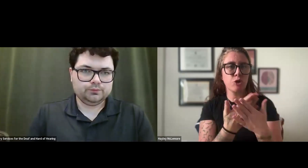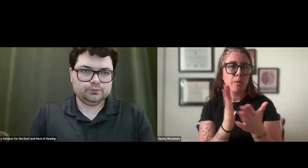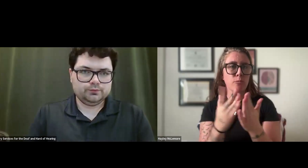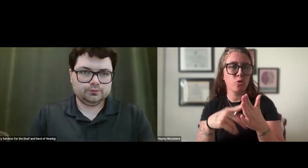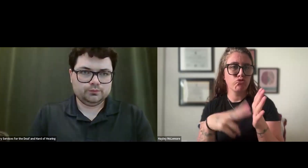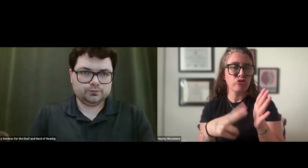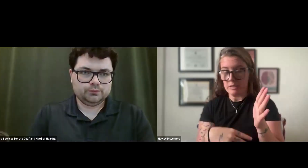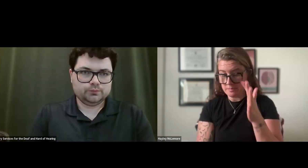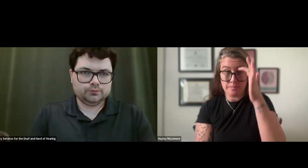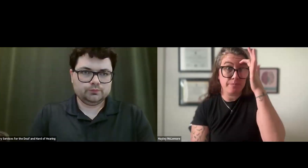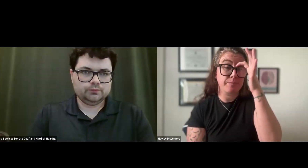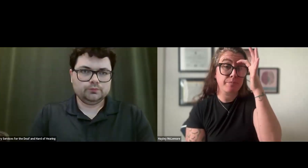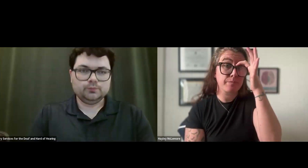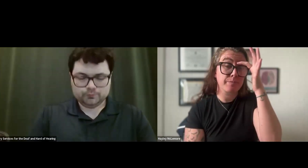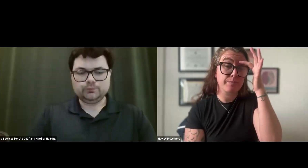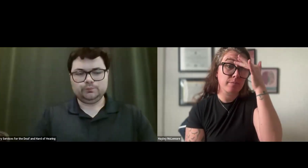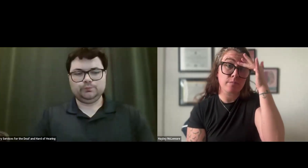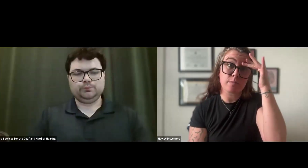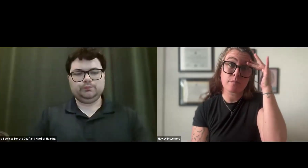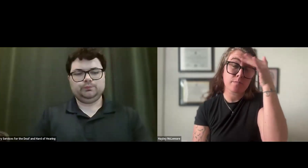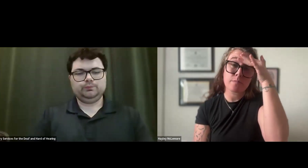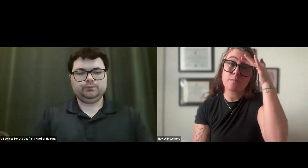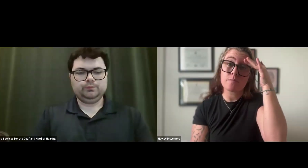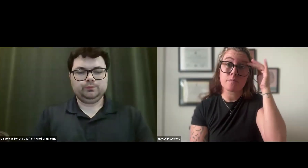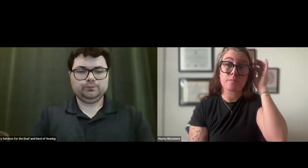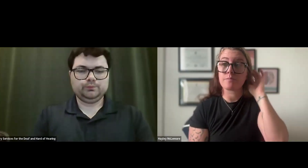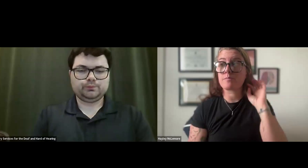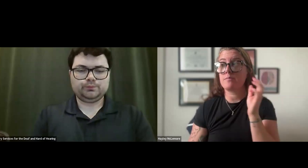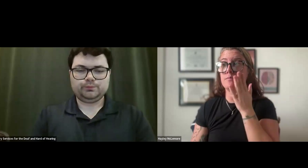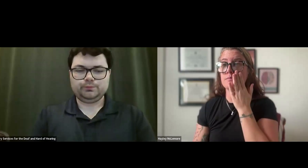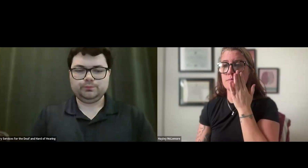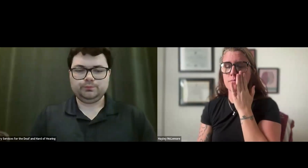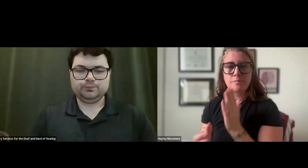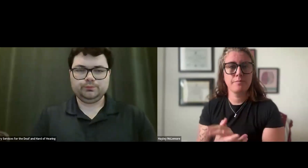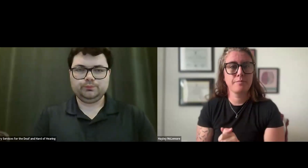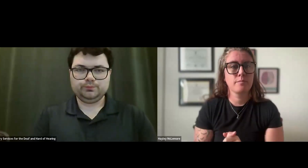Yeah, I think that that's an incredible book, not only for anyone to read, but also people's families, as well, to read.